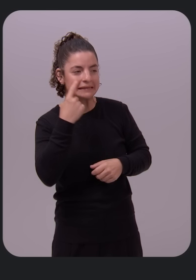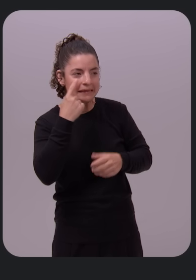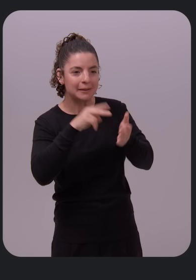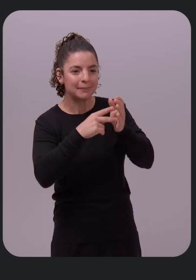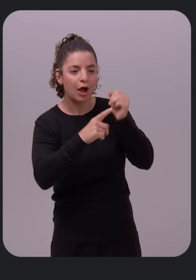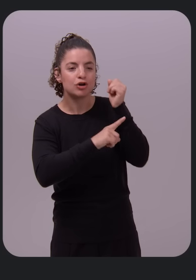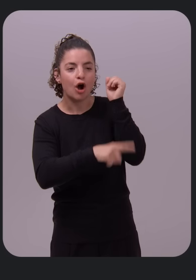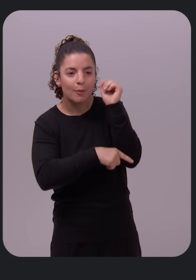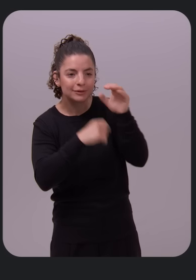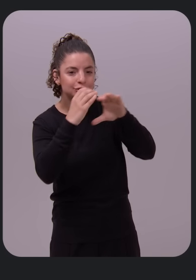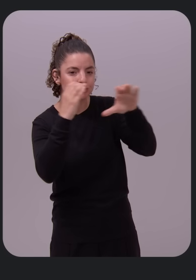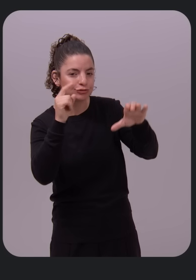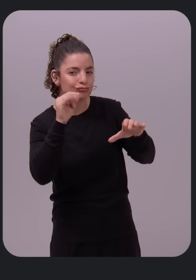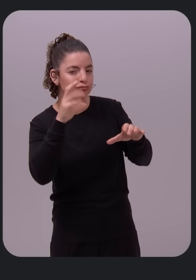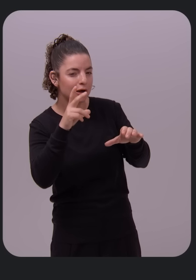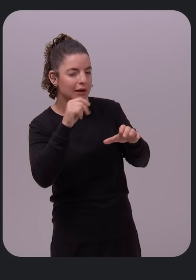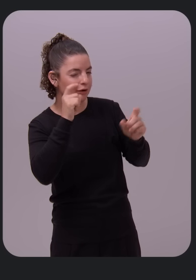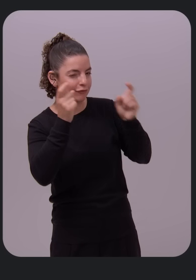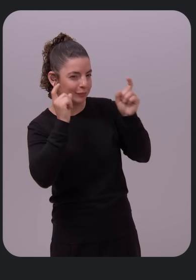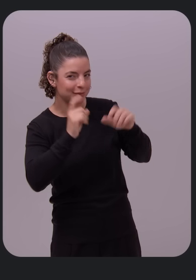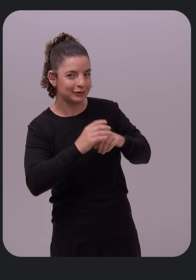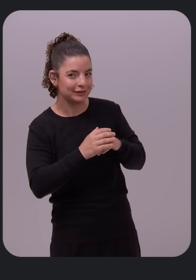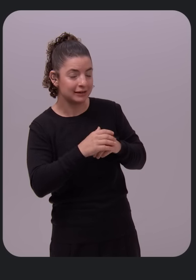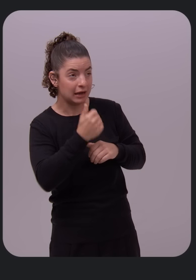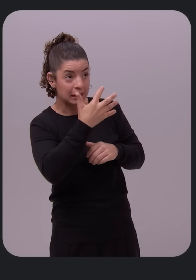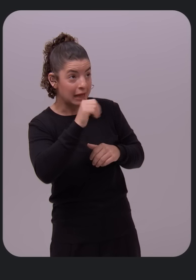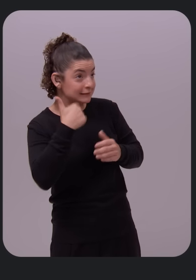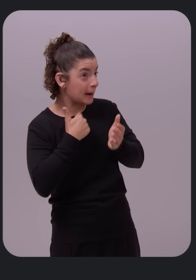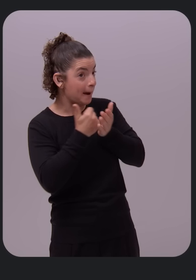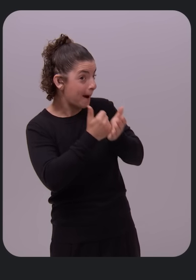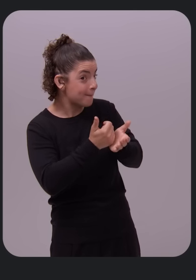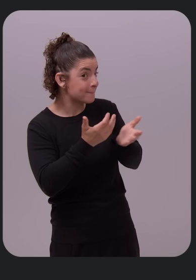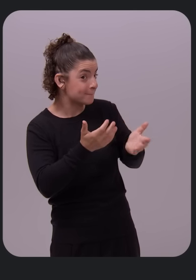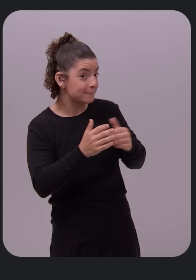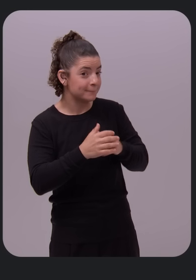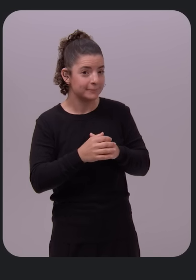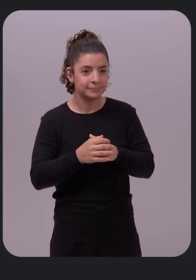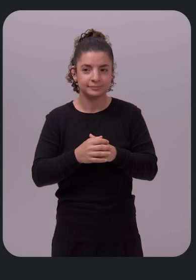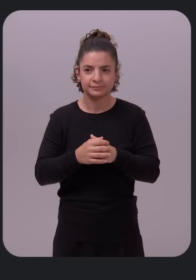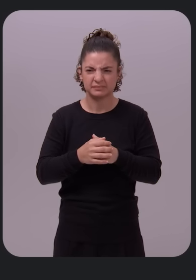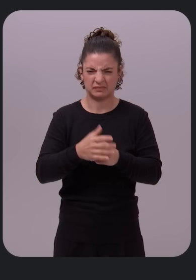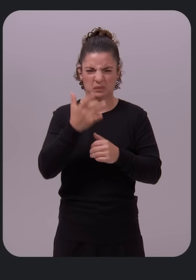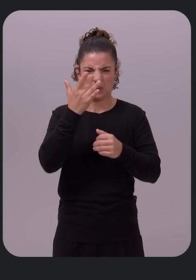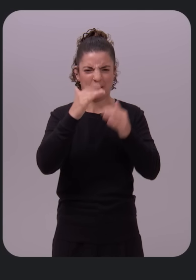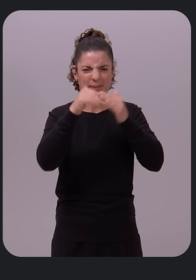truck for a convertible. Is there anything else I can help you with? What's this skinny building doing in my neighborhood?